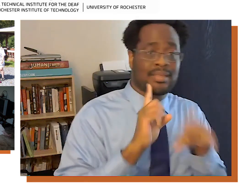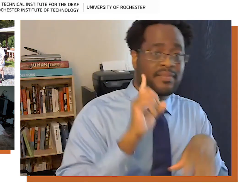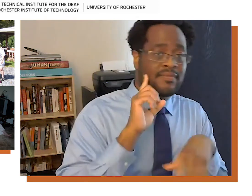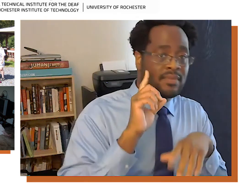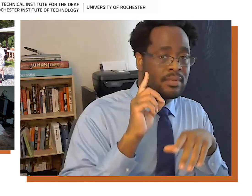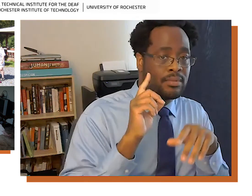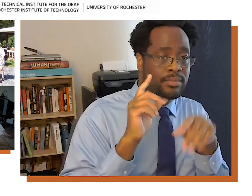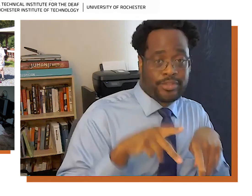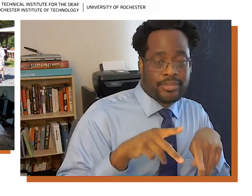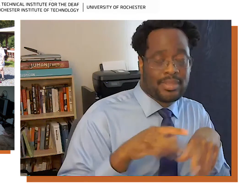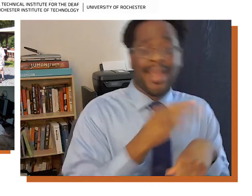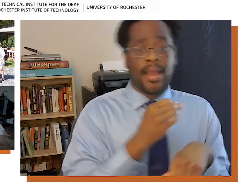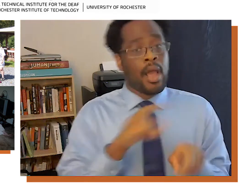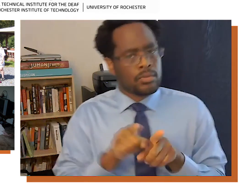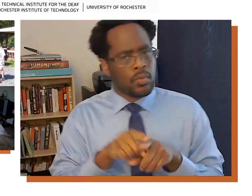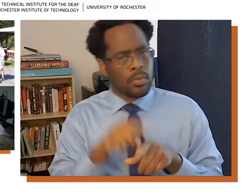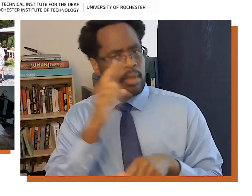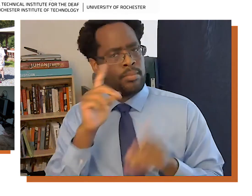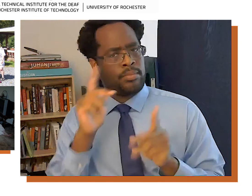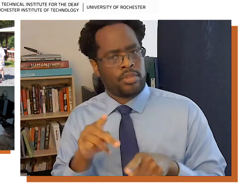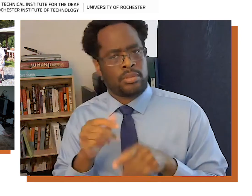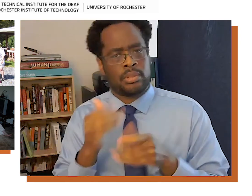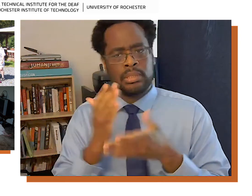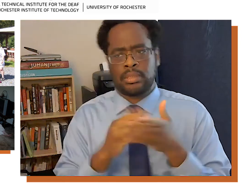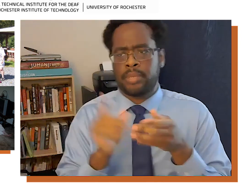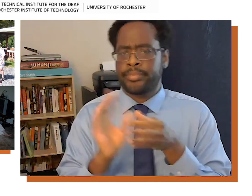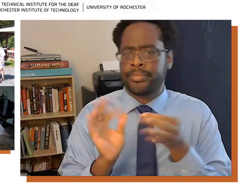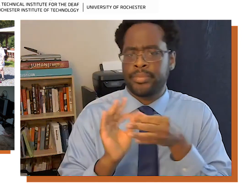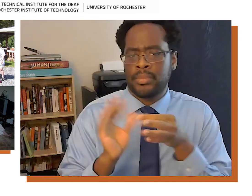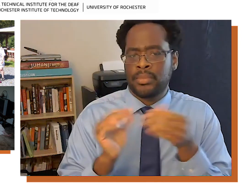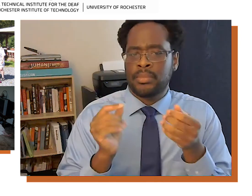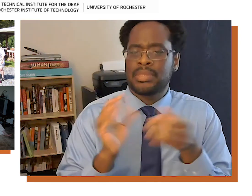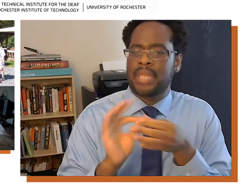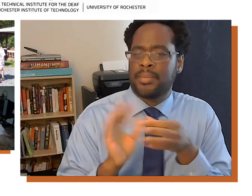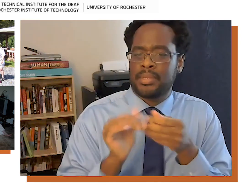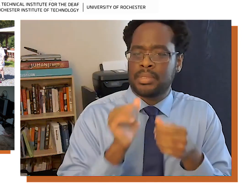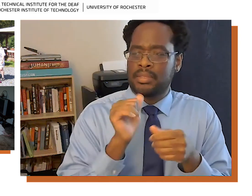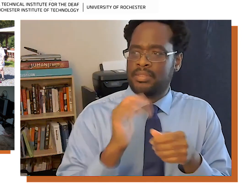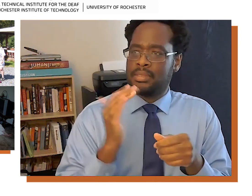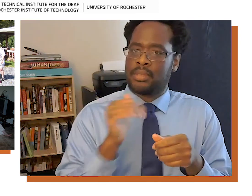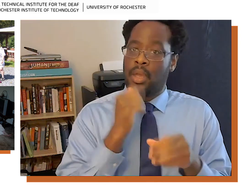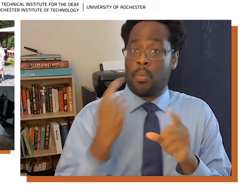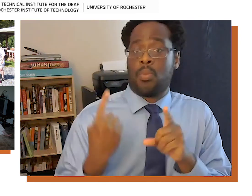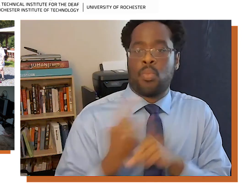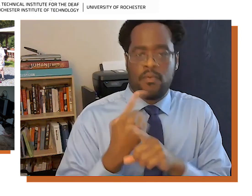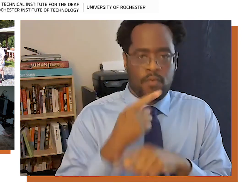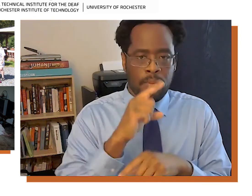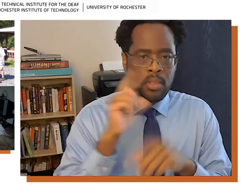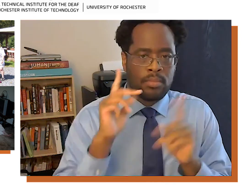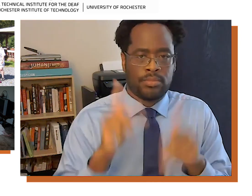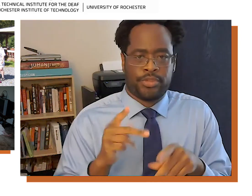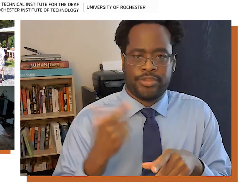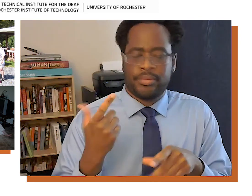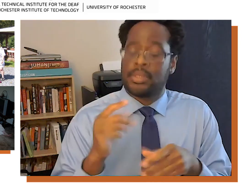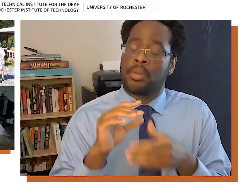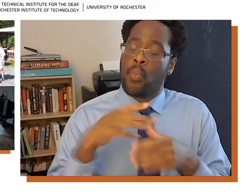As a Deaf person and also as a Black person, those statements were, of course,